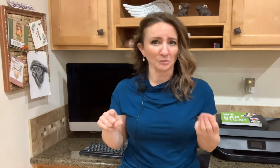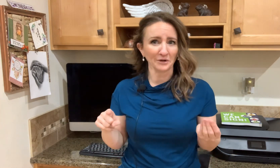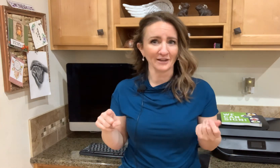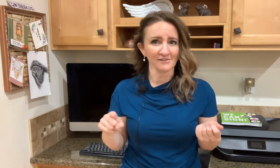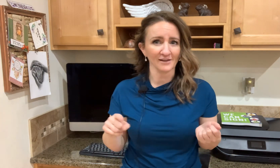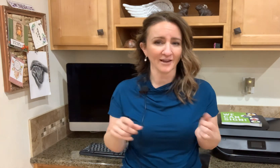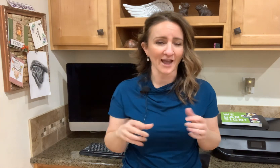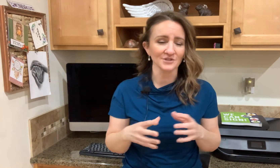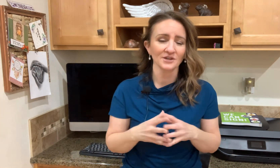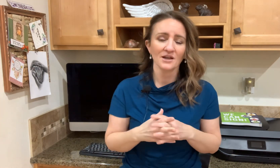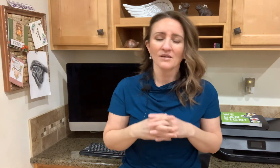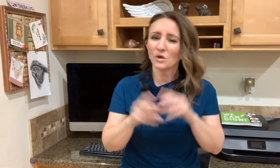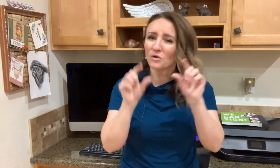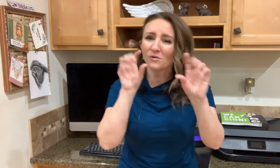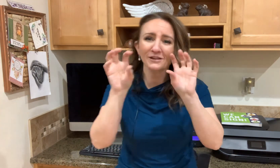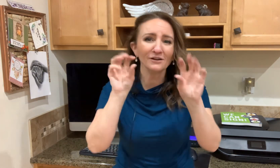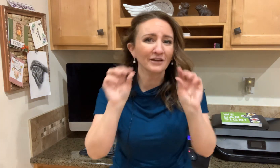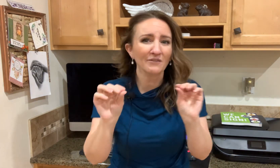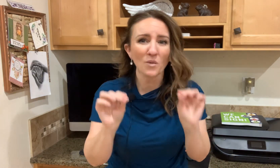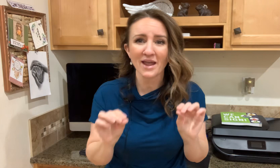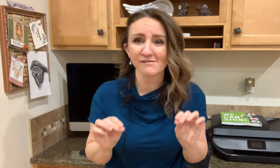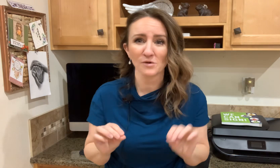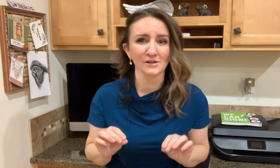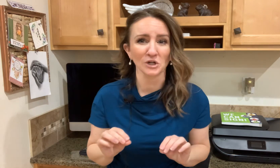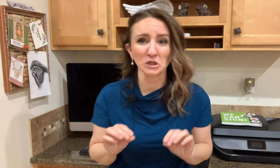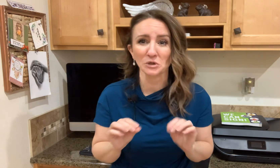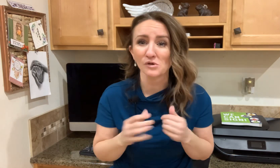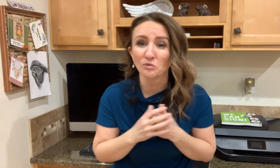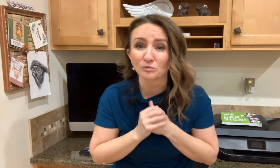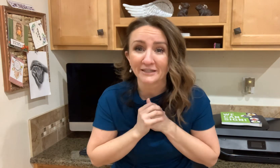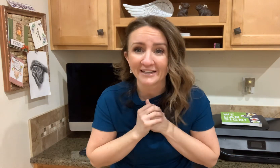pretty easy to catch. So those giveaways, those little clues are really